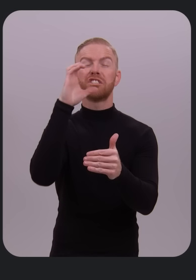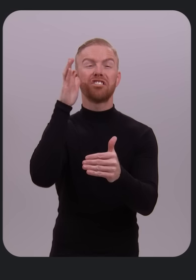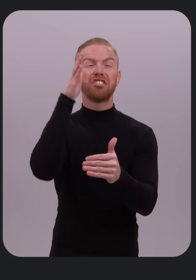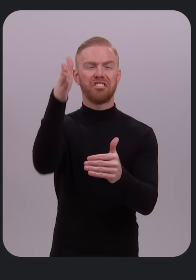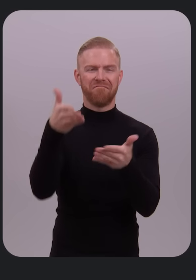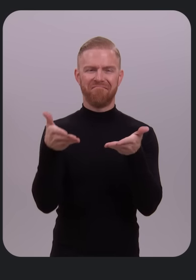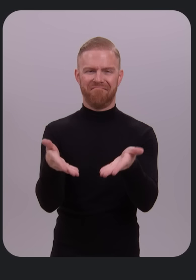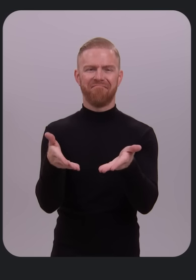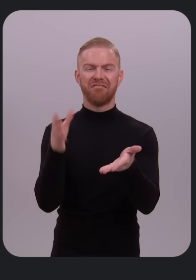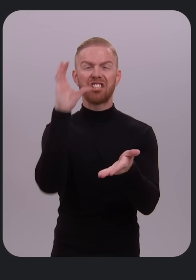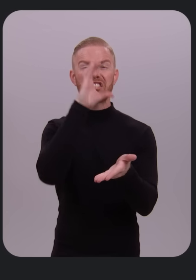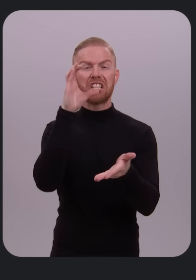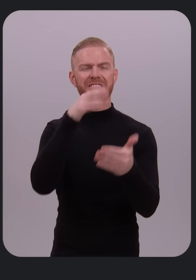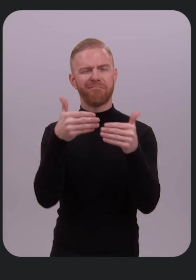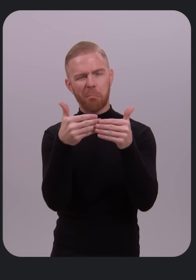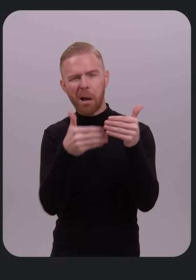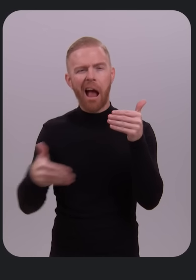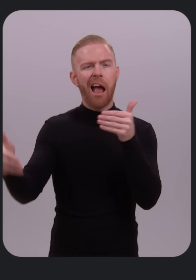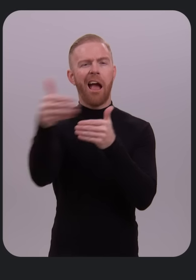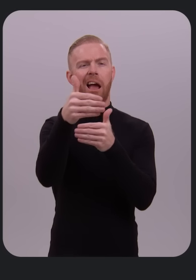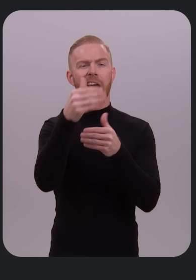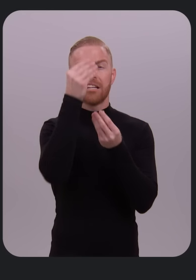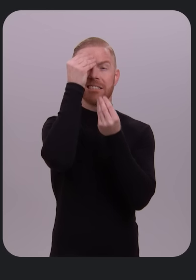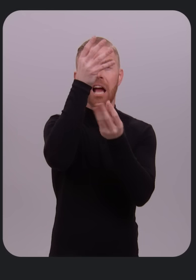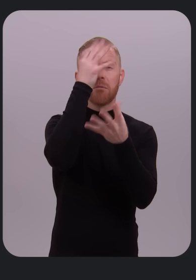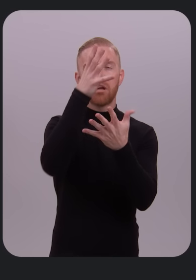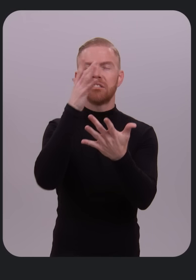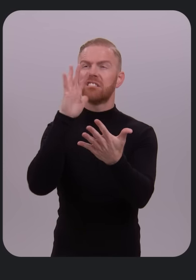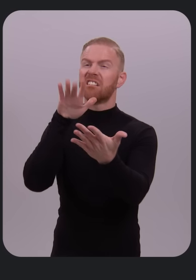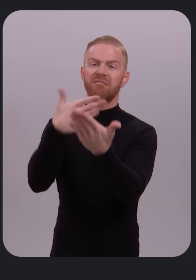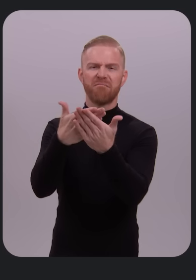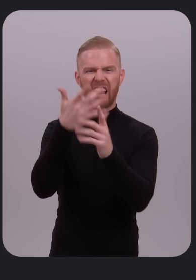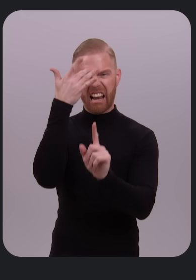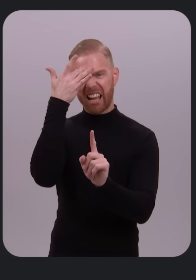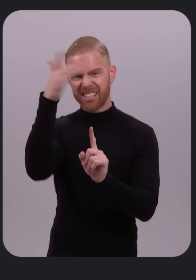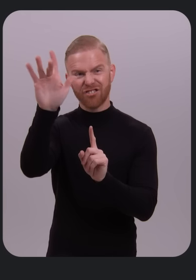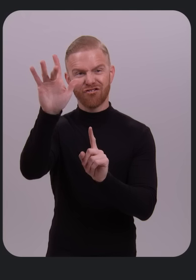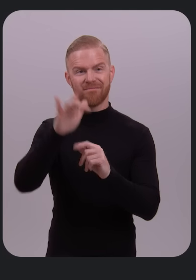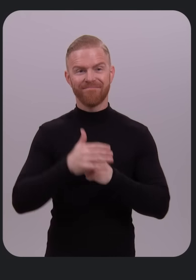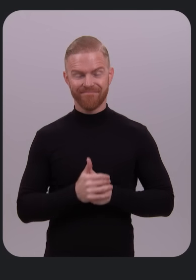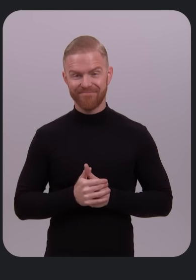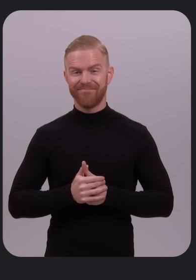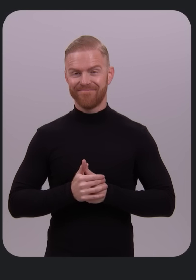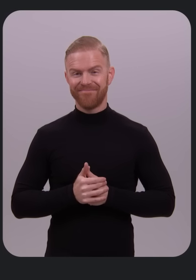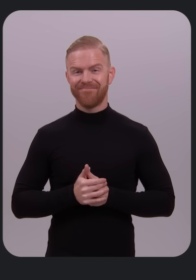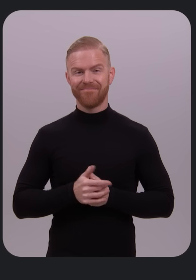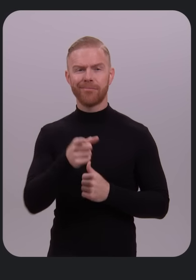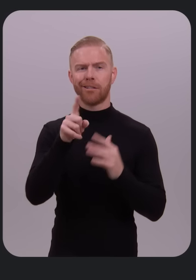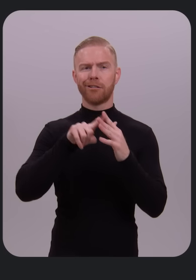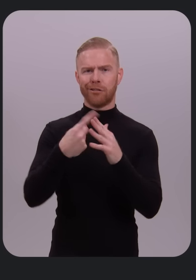a Search that goes beyond information, to intelligence. And you're starting to see this come to life already